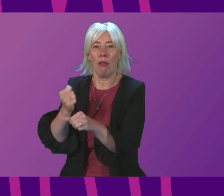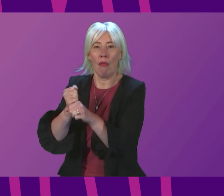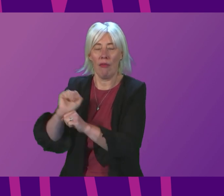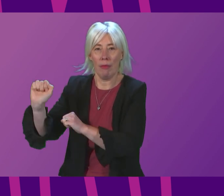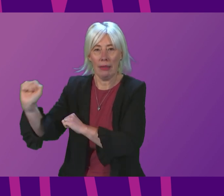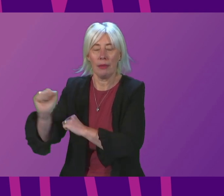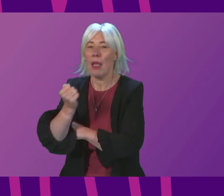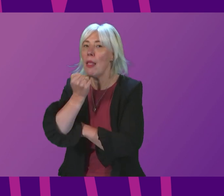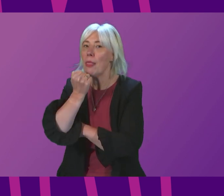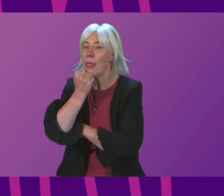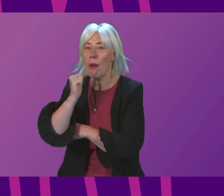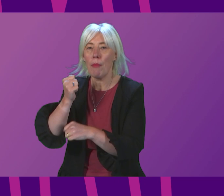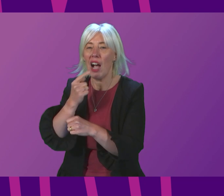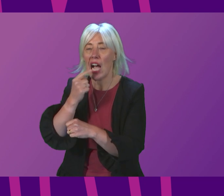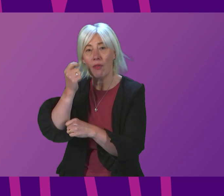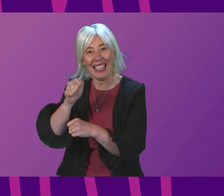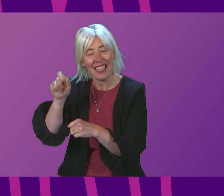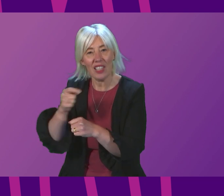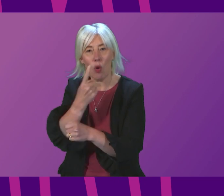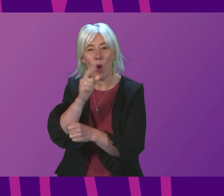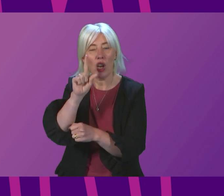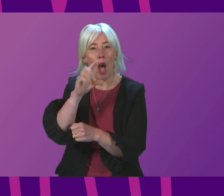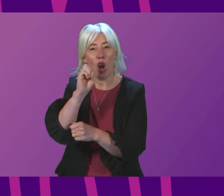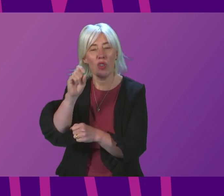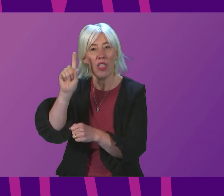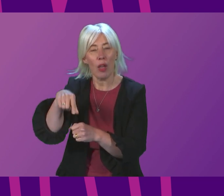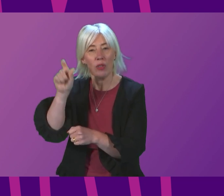dentists per 100,000 of the population is 39.9.